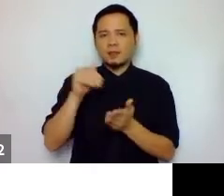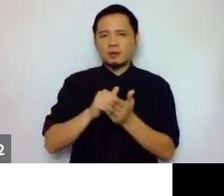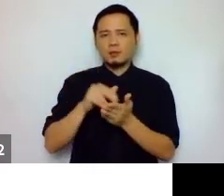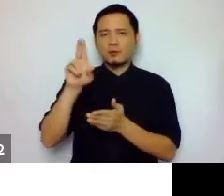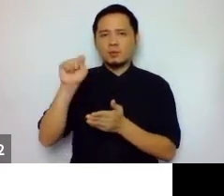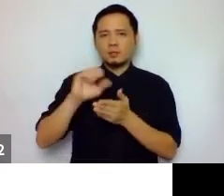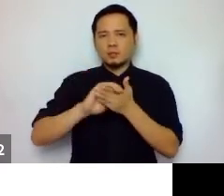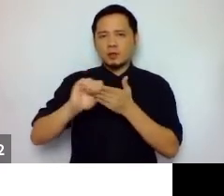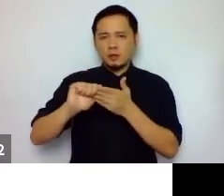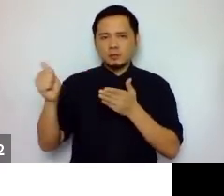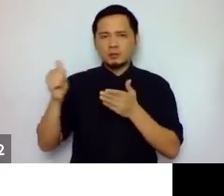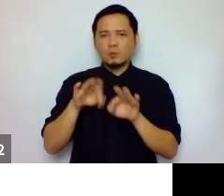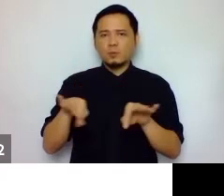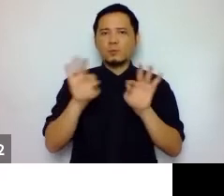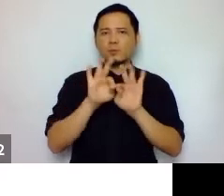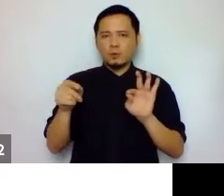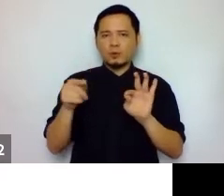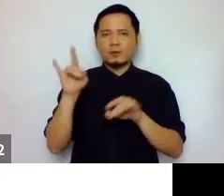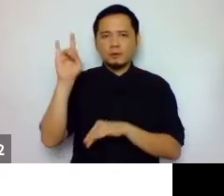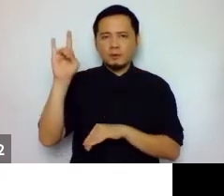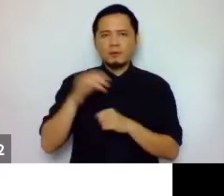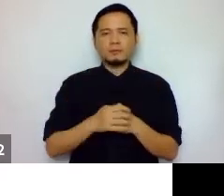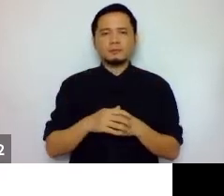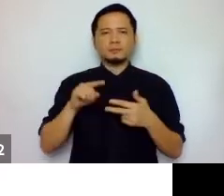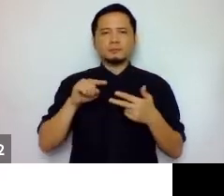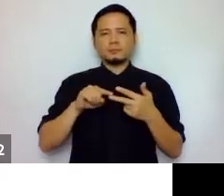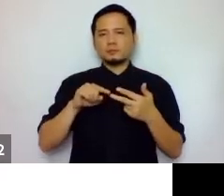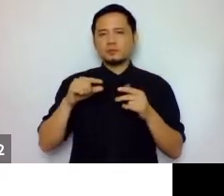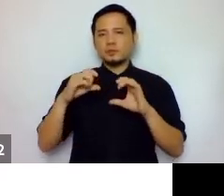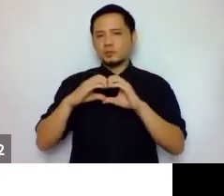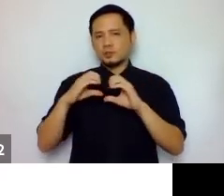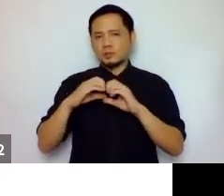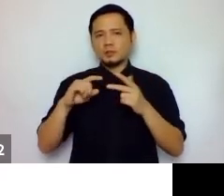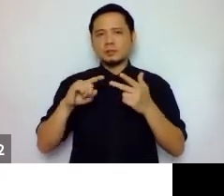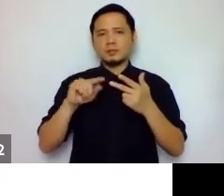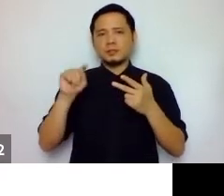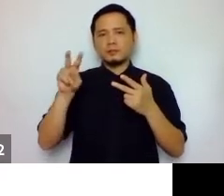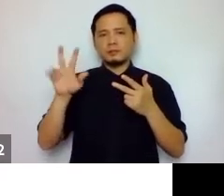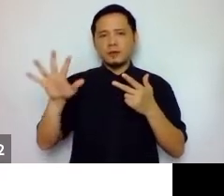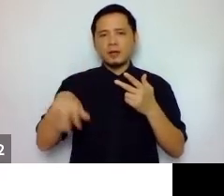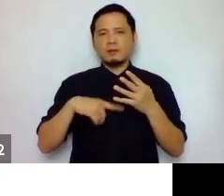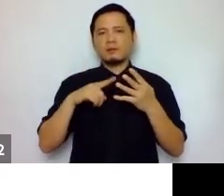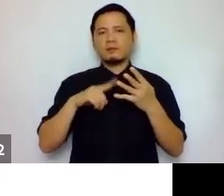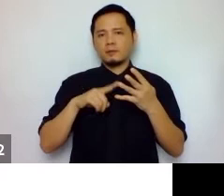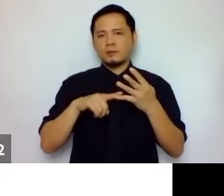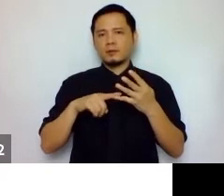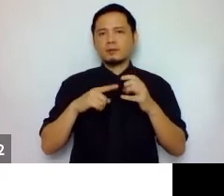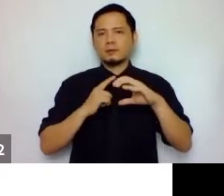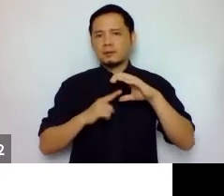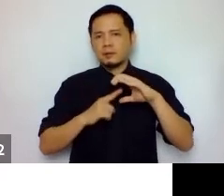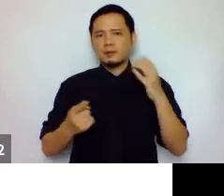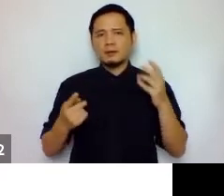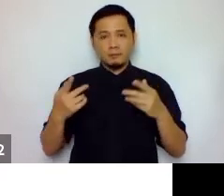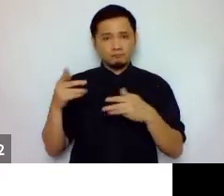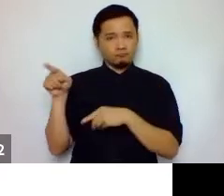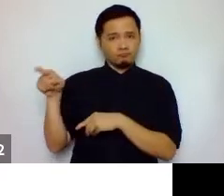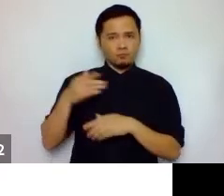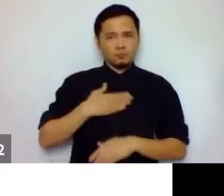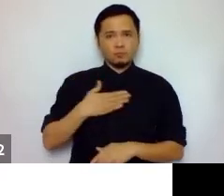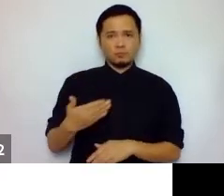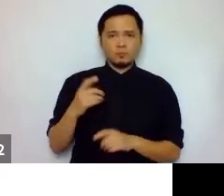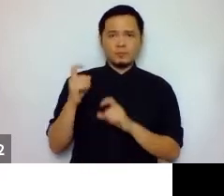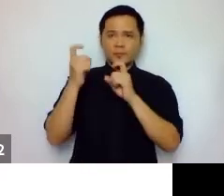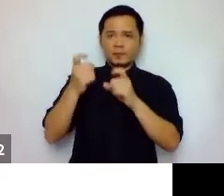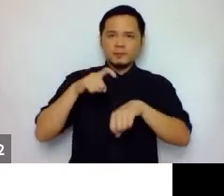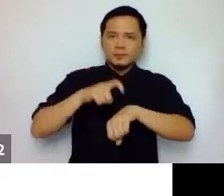Our television partners GMA network, TV5, and Kapamilya Channel have given spots again as they had in 2020.